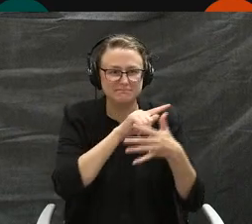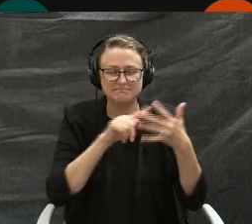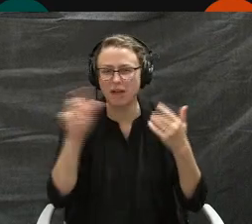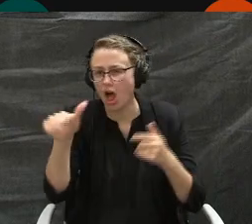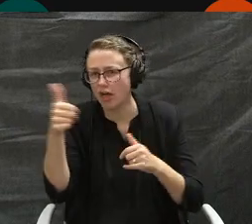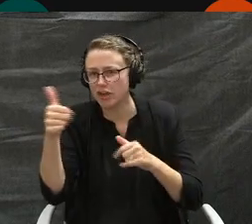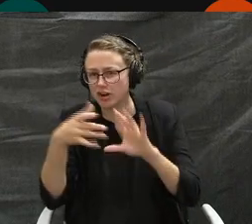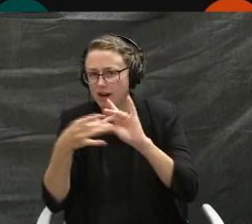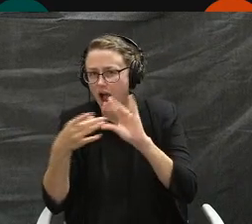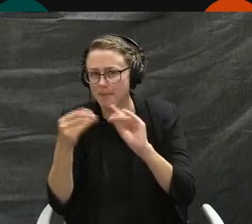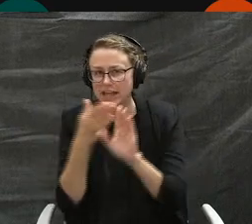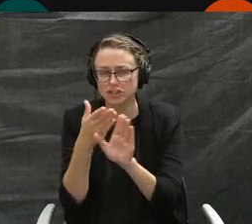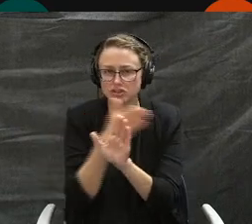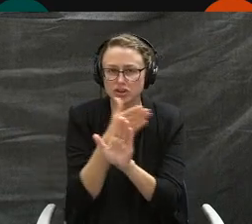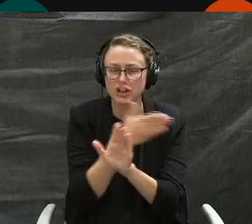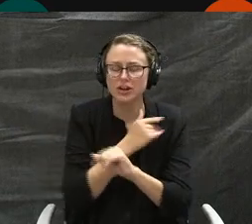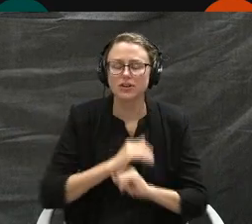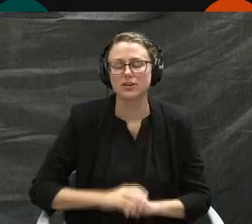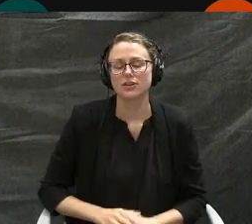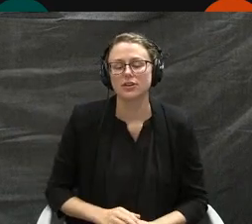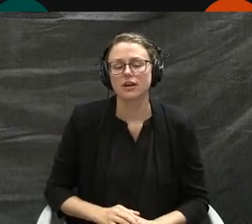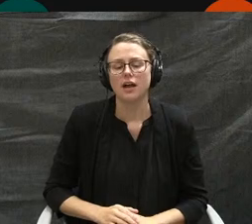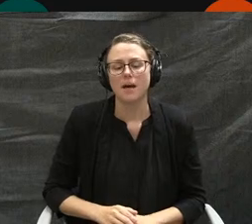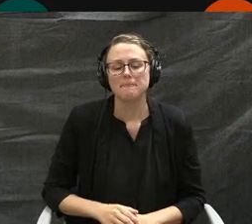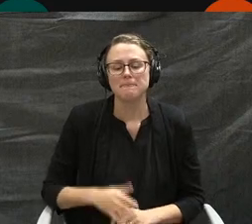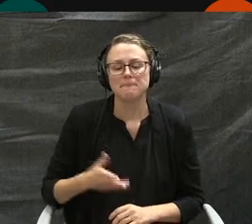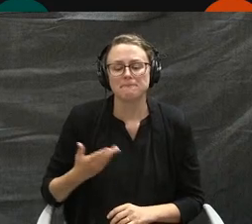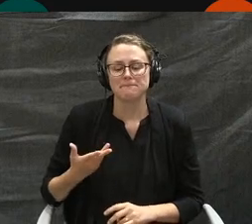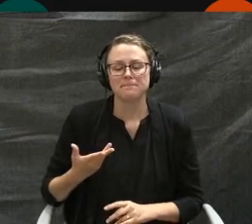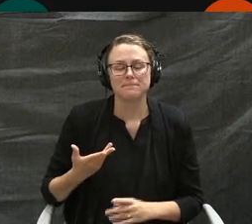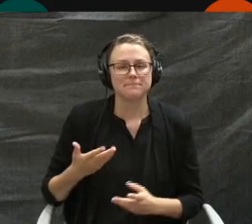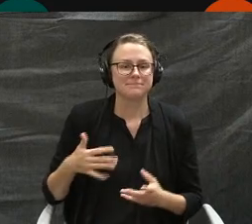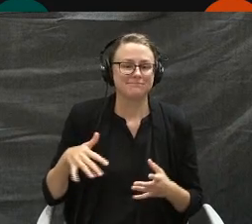we heard about a little bit in some of the comments earlier